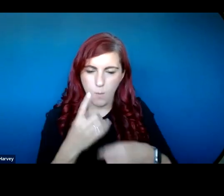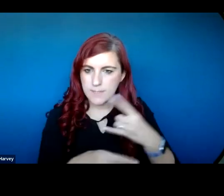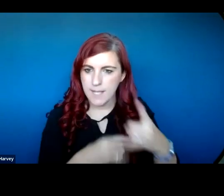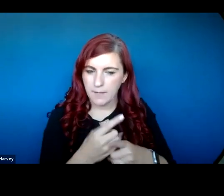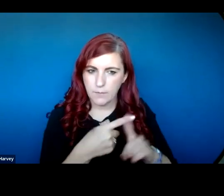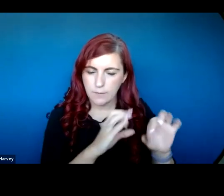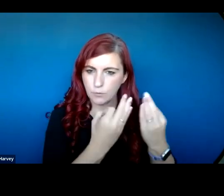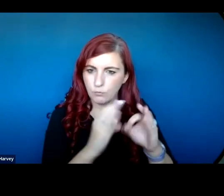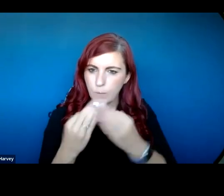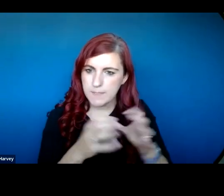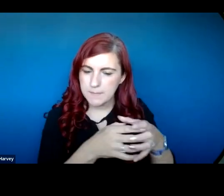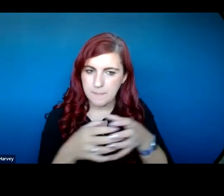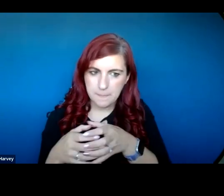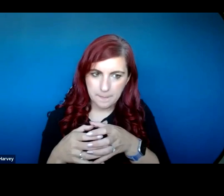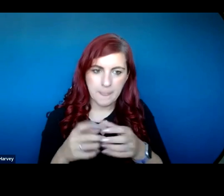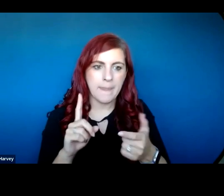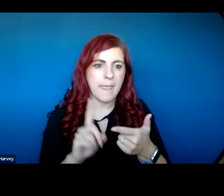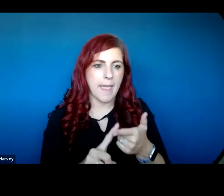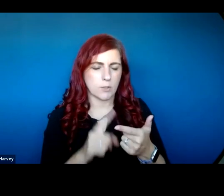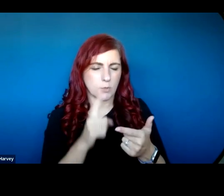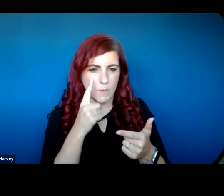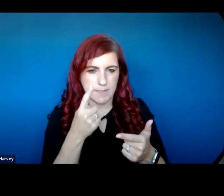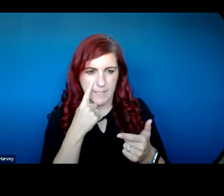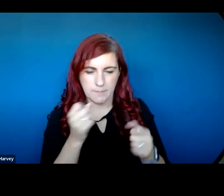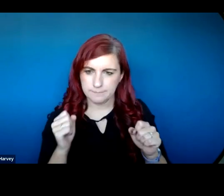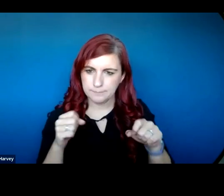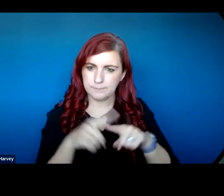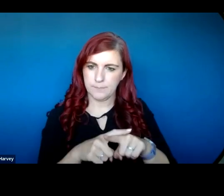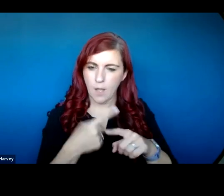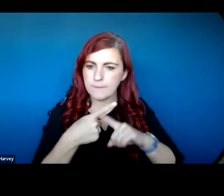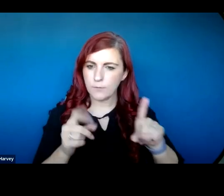It was also to assess the effect of the intersection of identity markers.